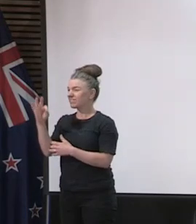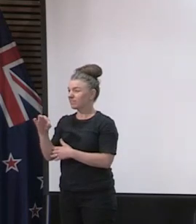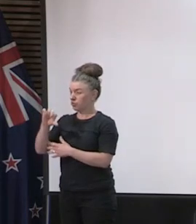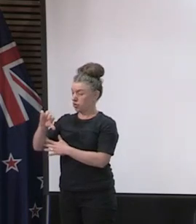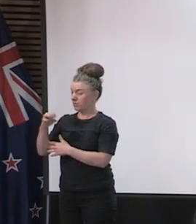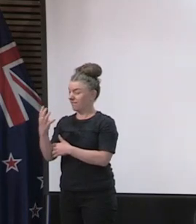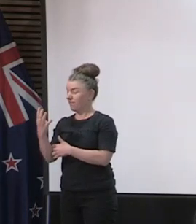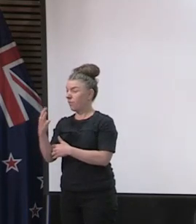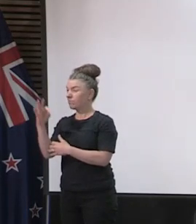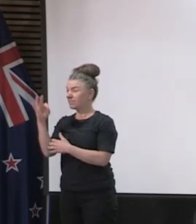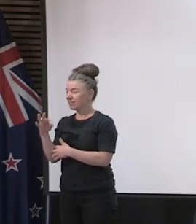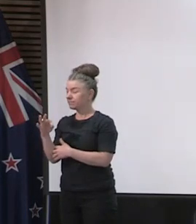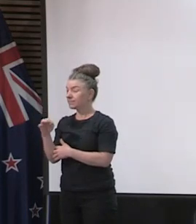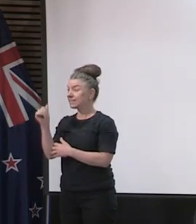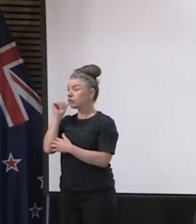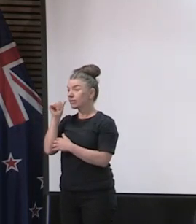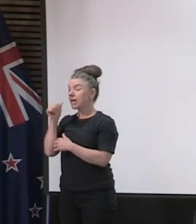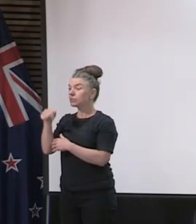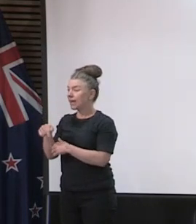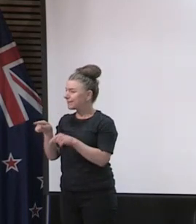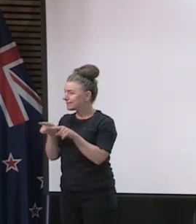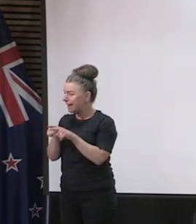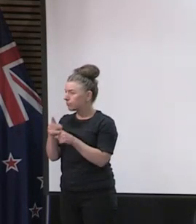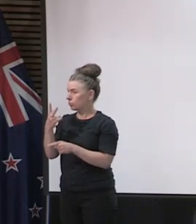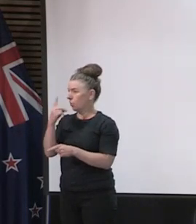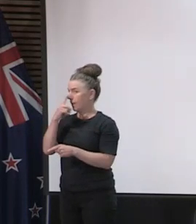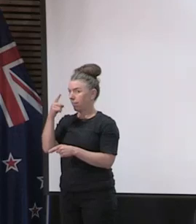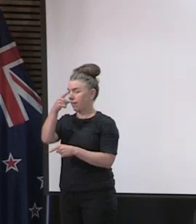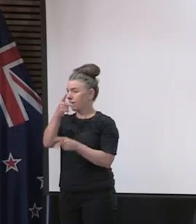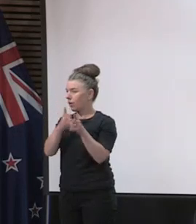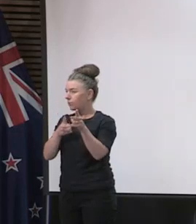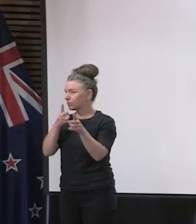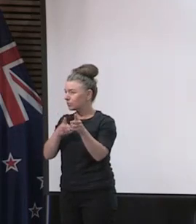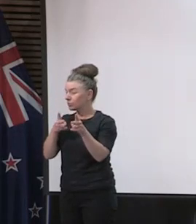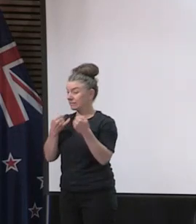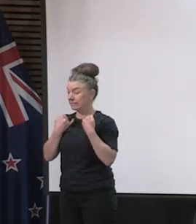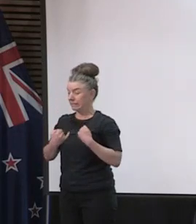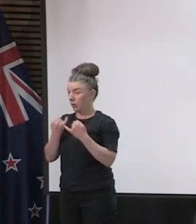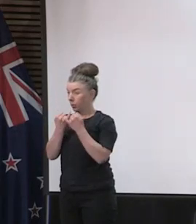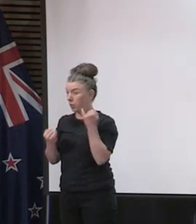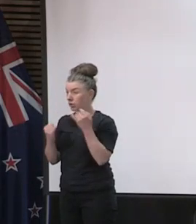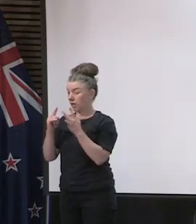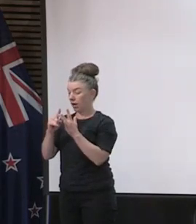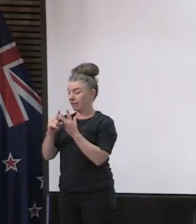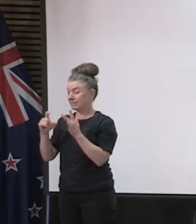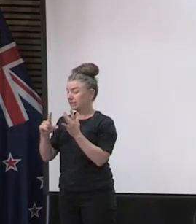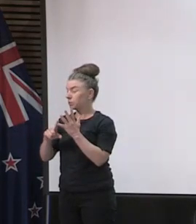overall percentage increases to 94%. Again today there are just two people receiving